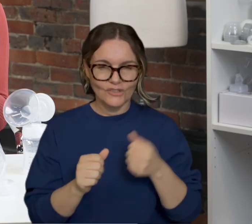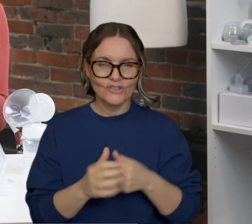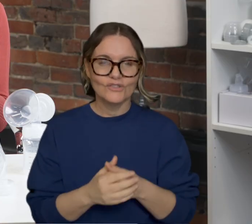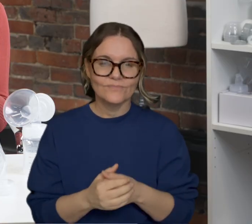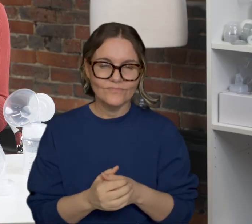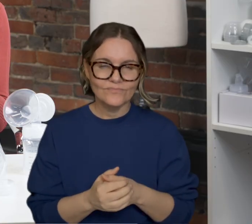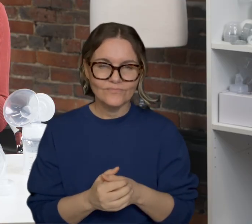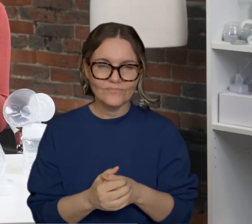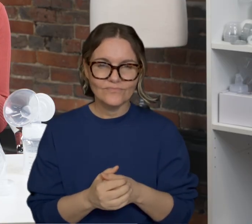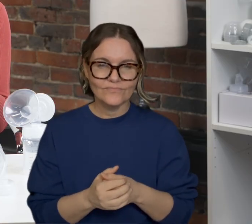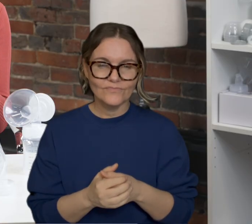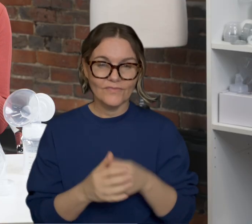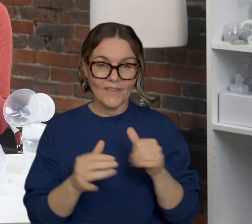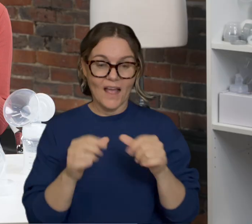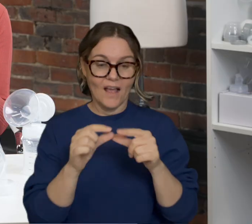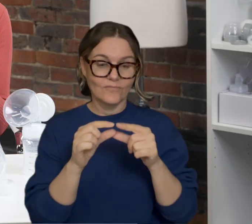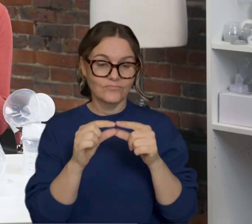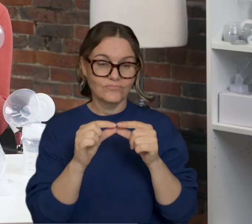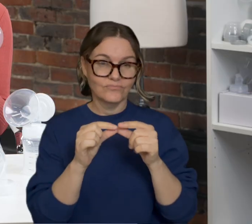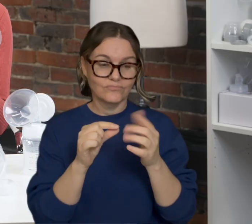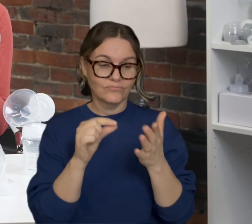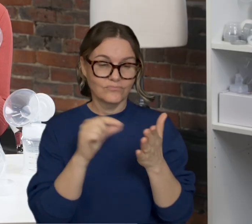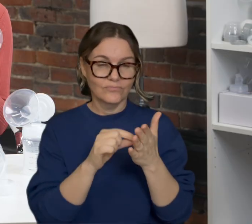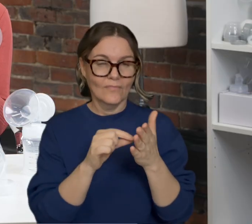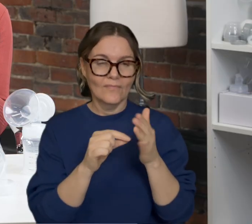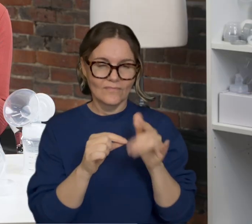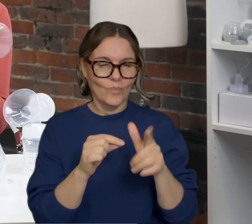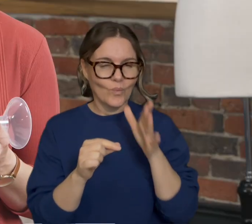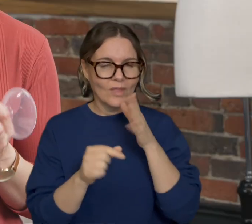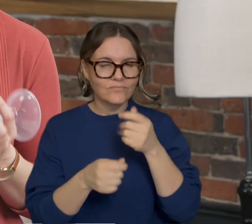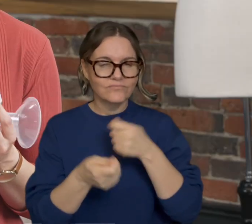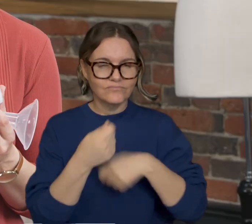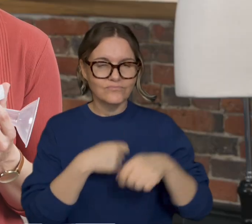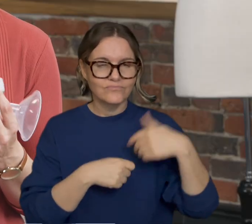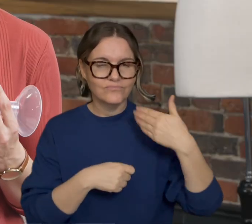but this is a part of the pump that's recommended to be replaced frequently So to avoid wearing this